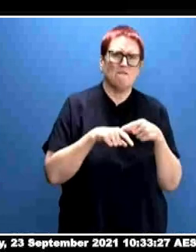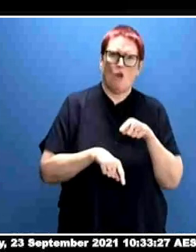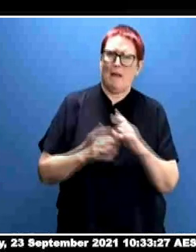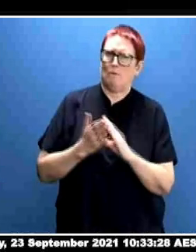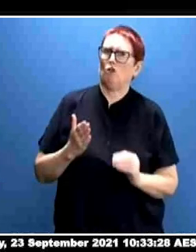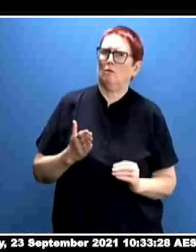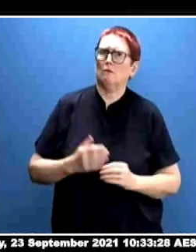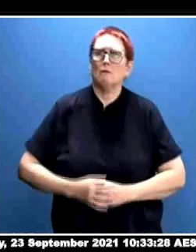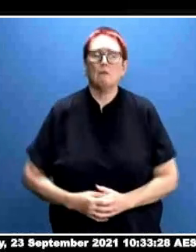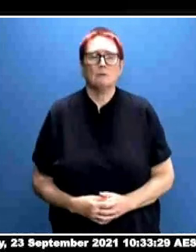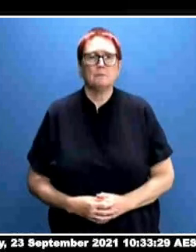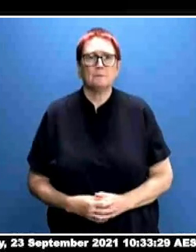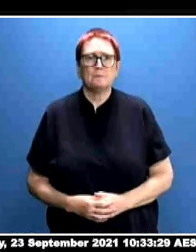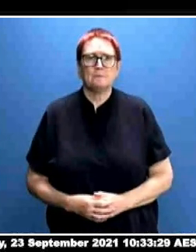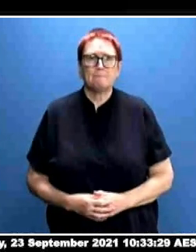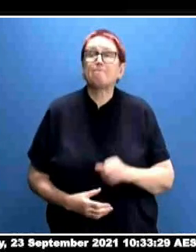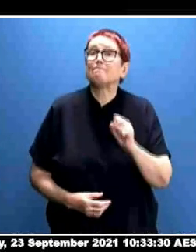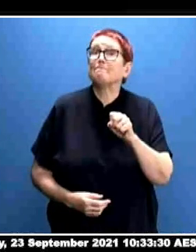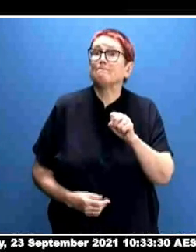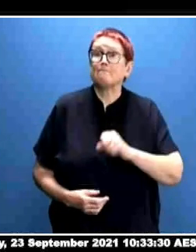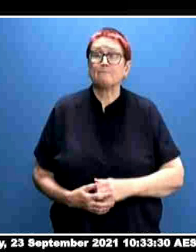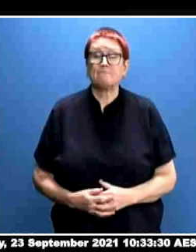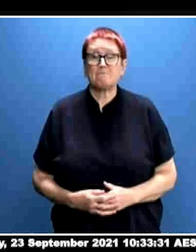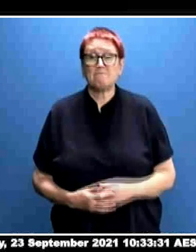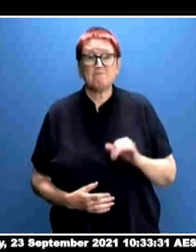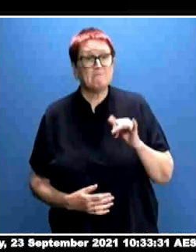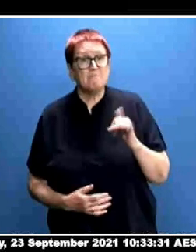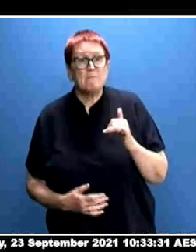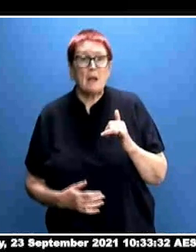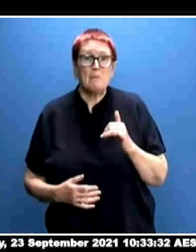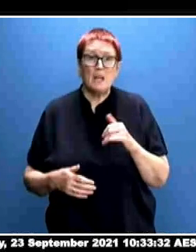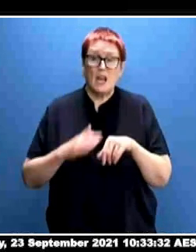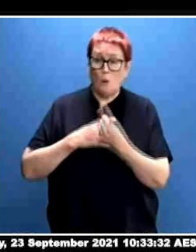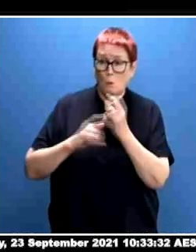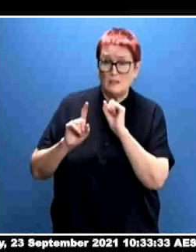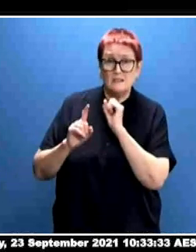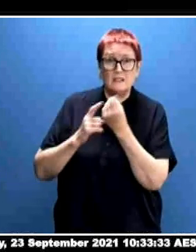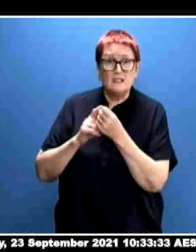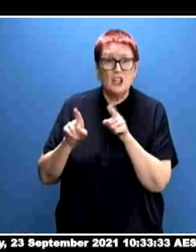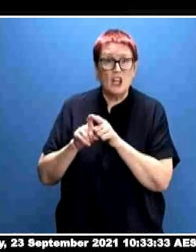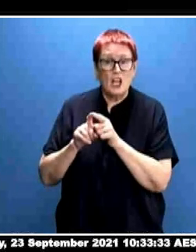Yes. It's something which might be used in a setting which is a human services setting,